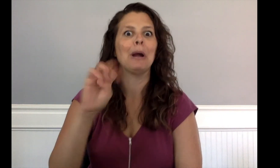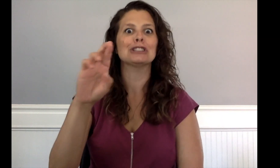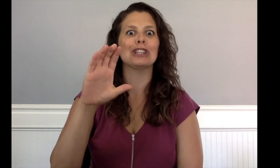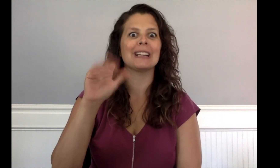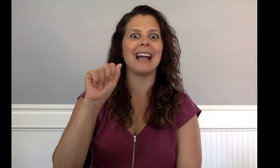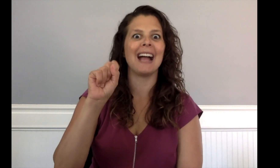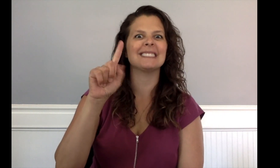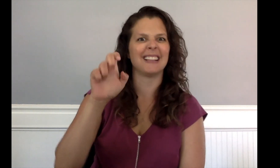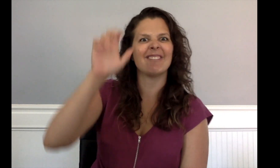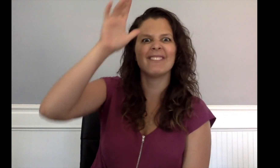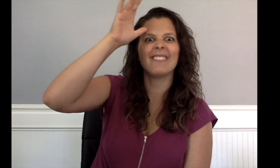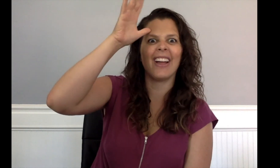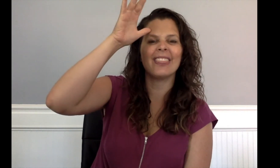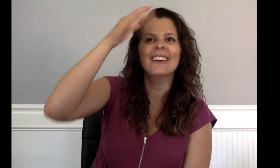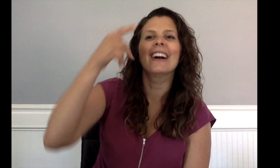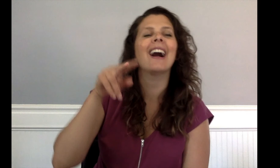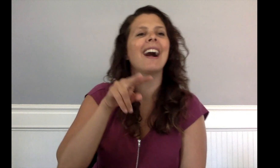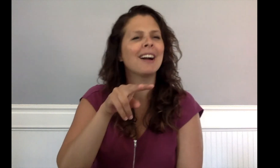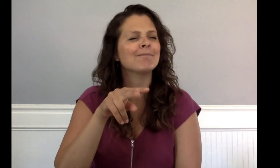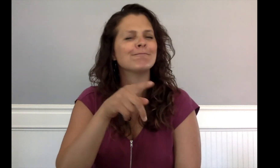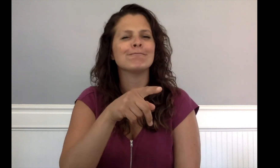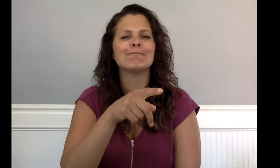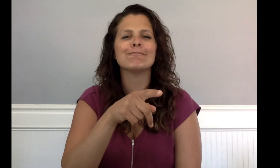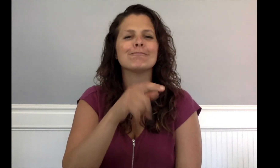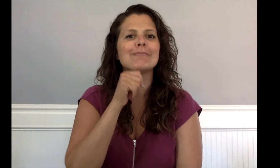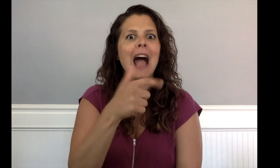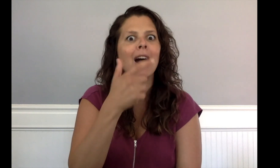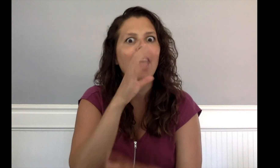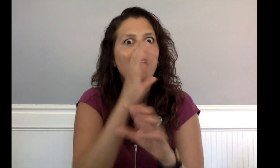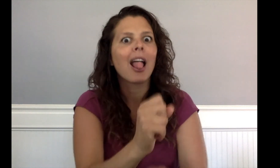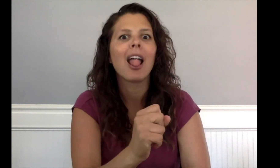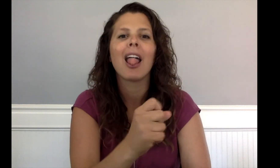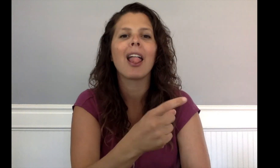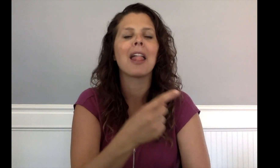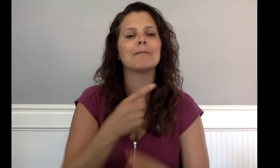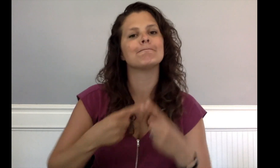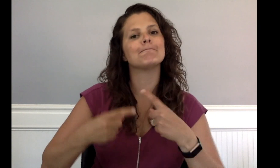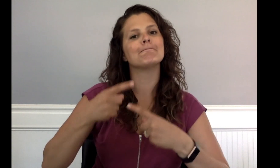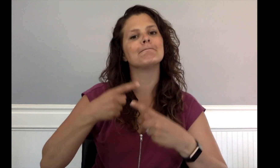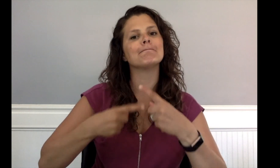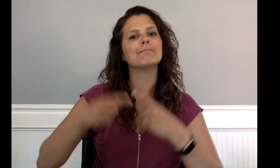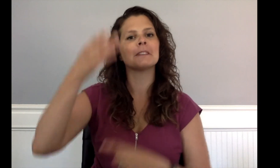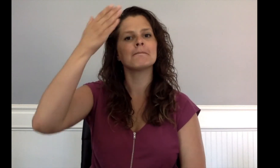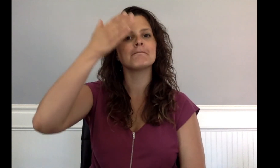Mr. Castle wasn’t nearly as interesting to watch.